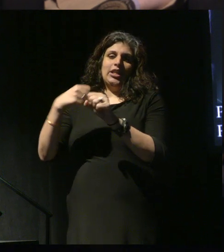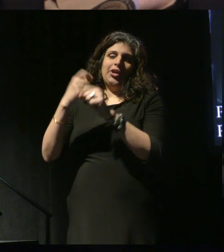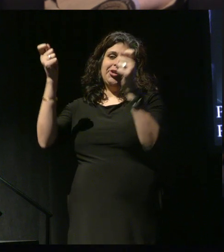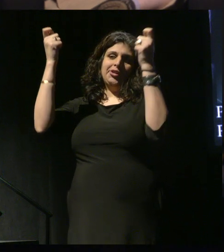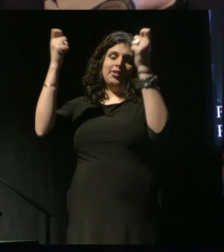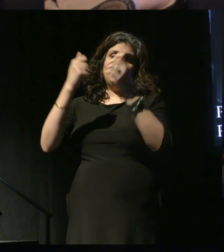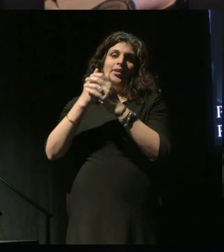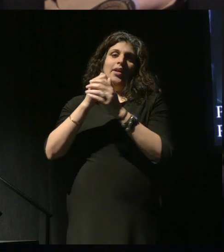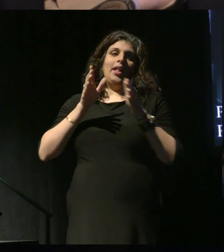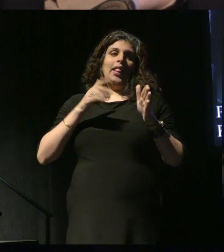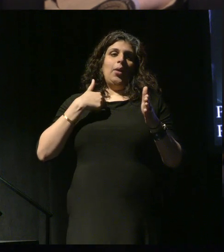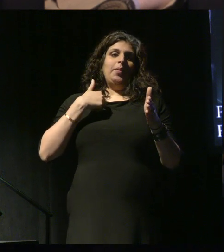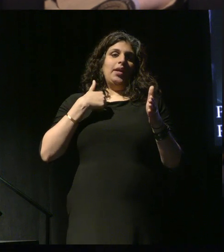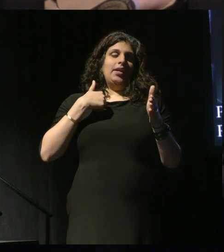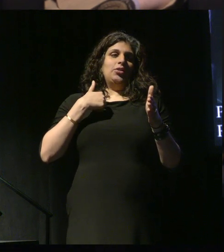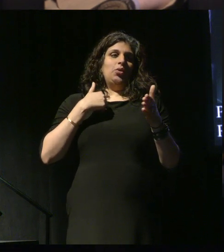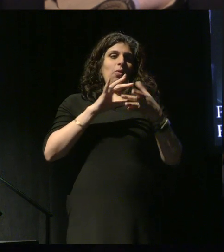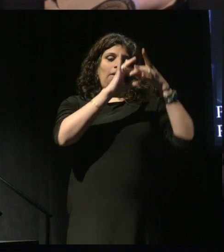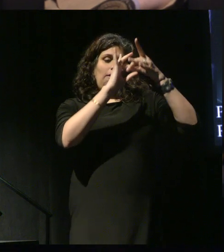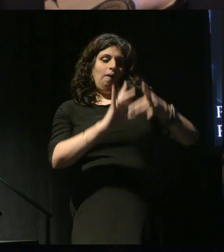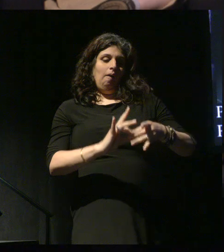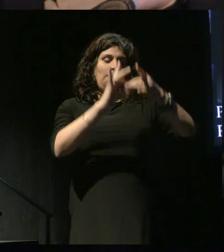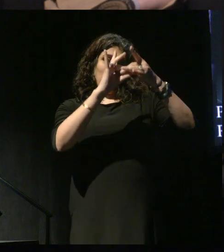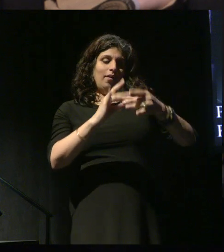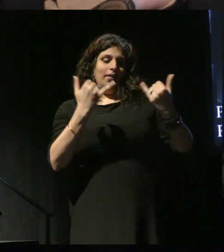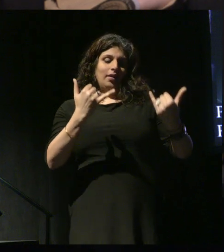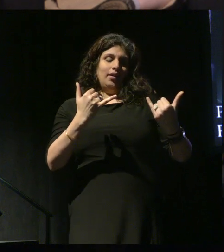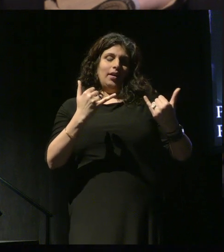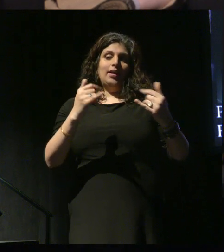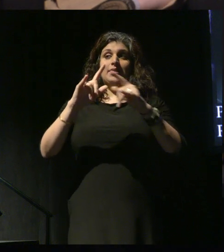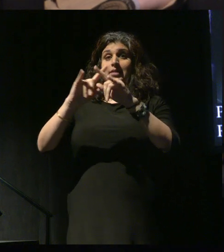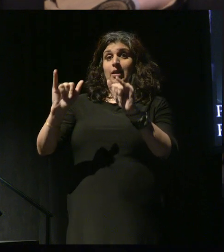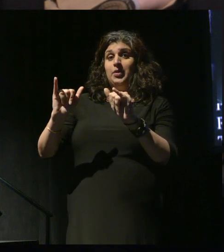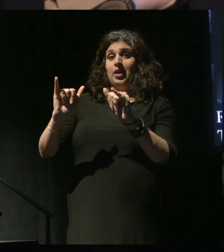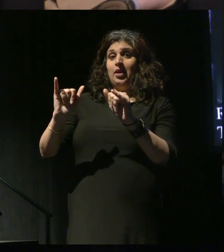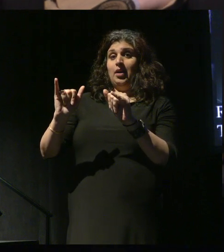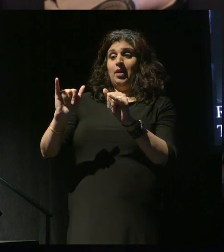myself in the present and also myself as a college student,